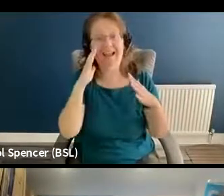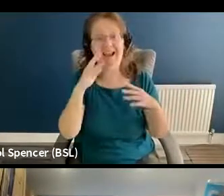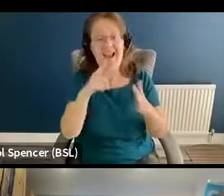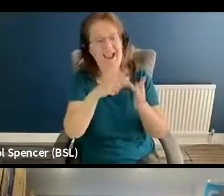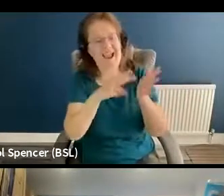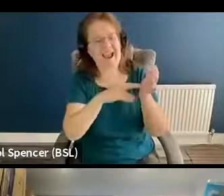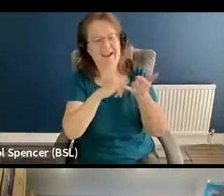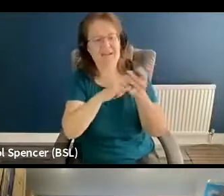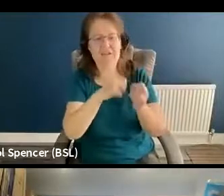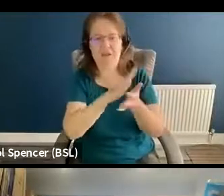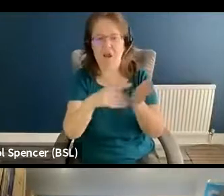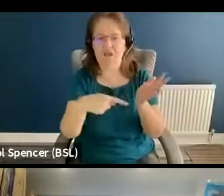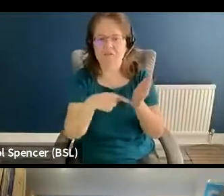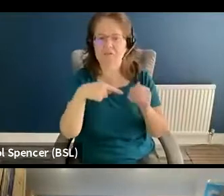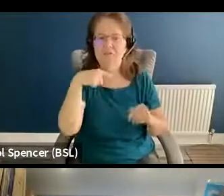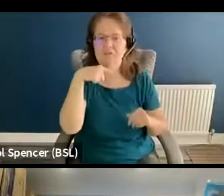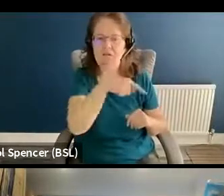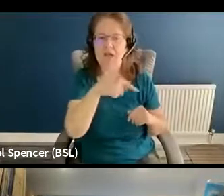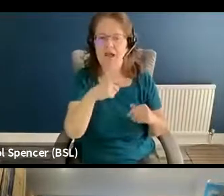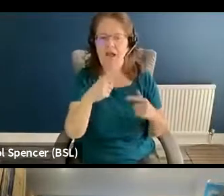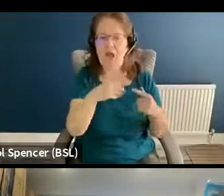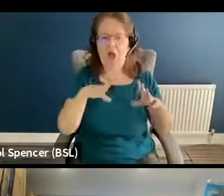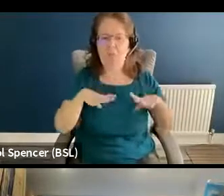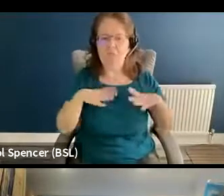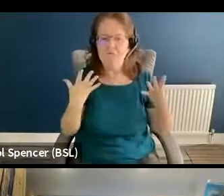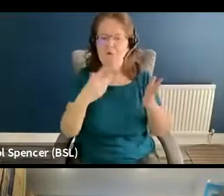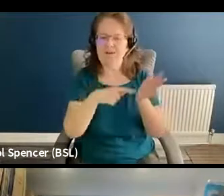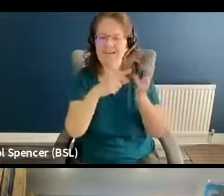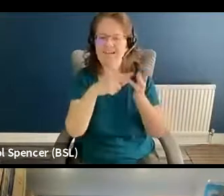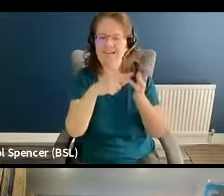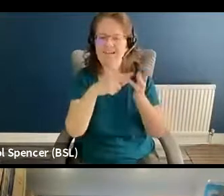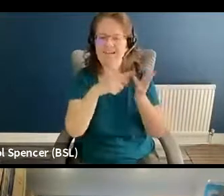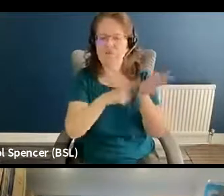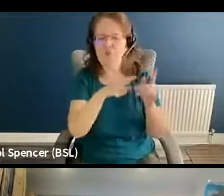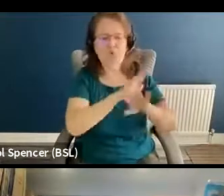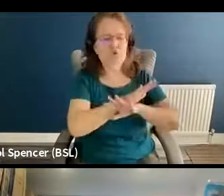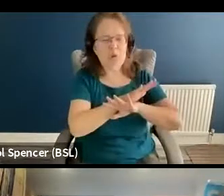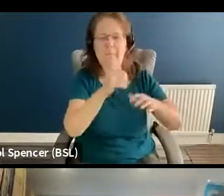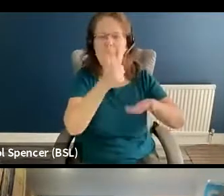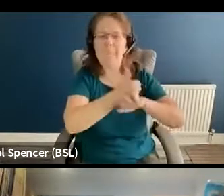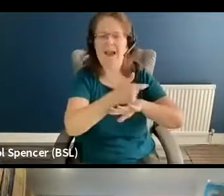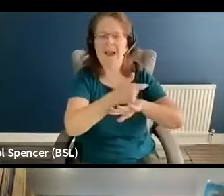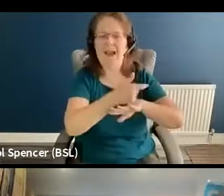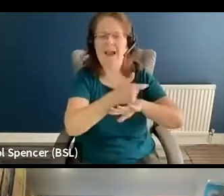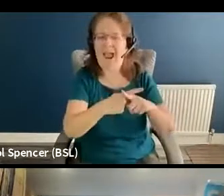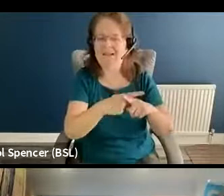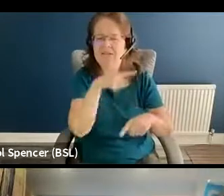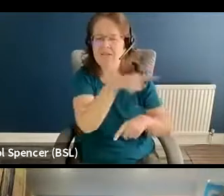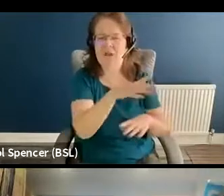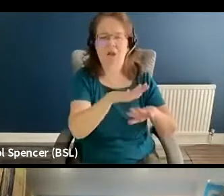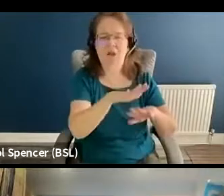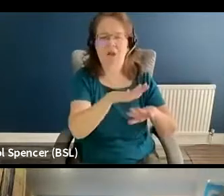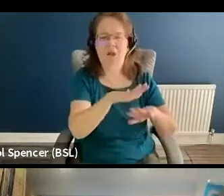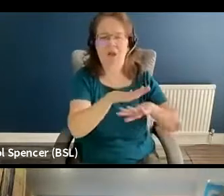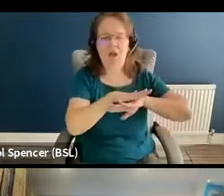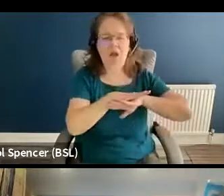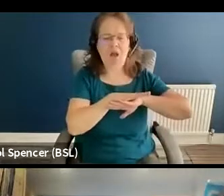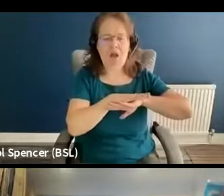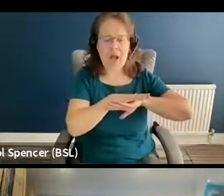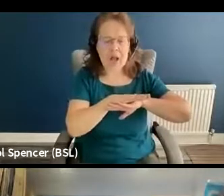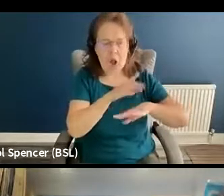based on acts that, but it doesn't stop with, a lot of the better tools these days provide an